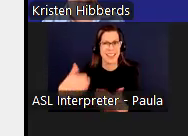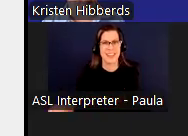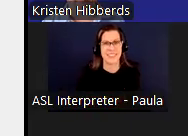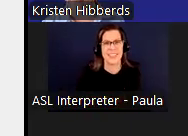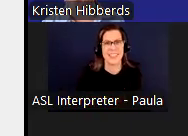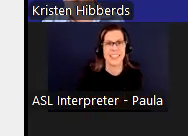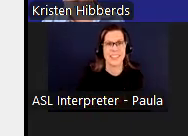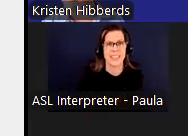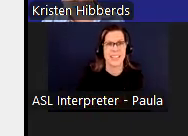Yes.